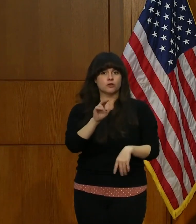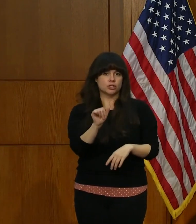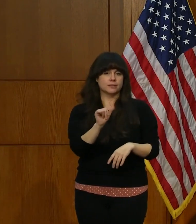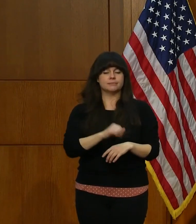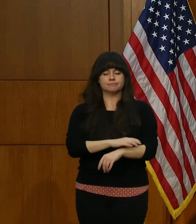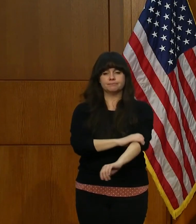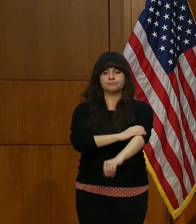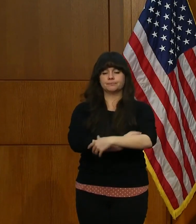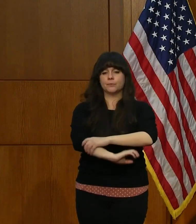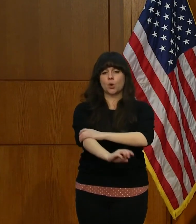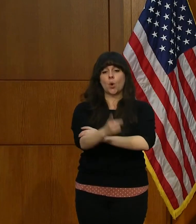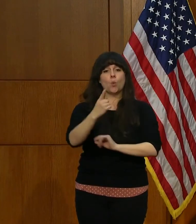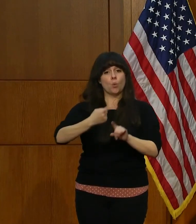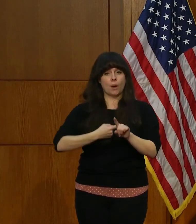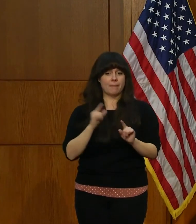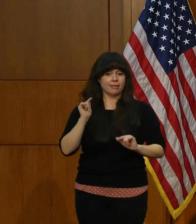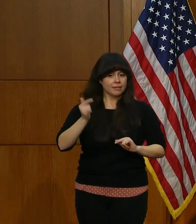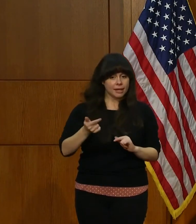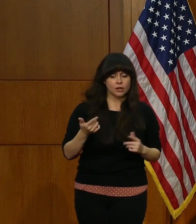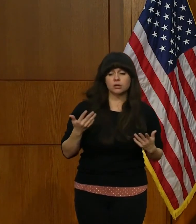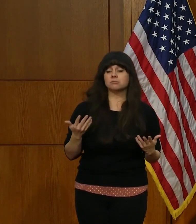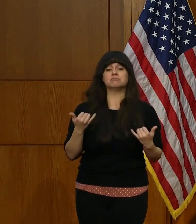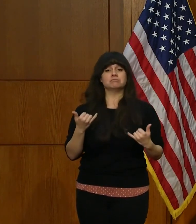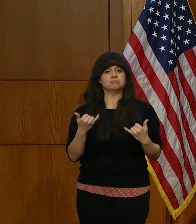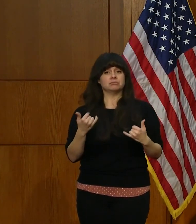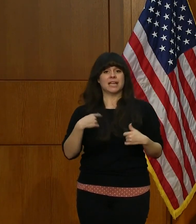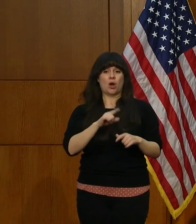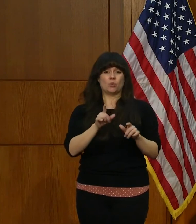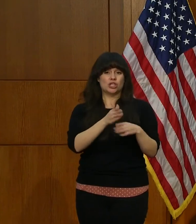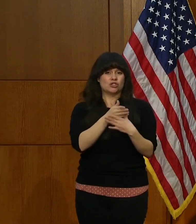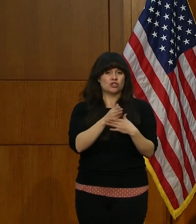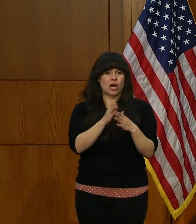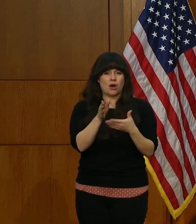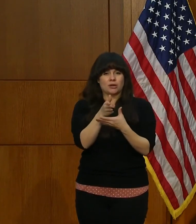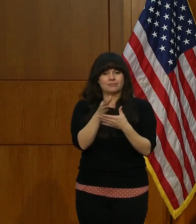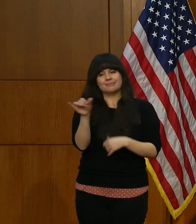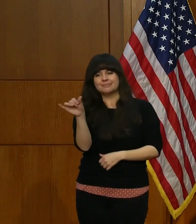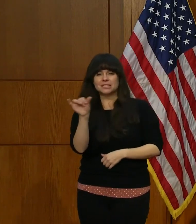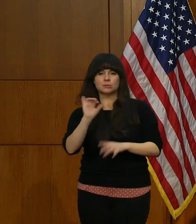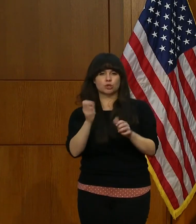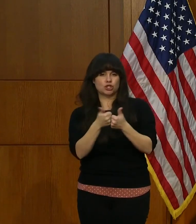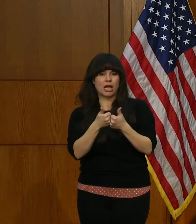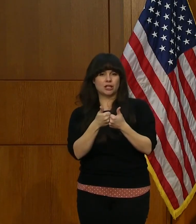VACCINE DOSES TO CITIZENS OF THE COMMONWEALTH. ONLY A MONTH